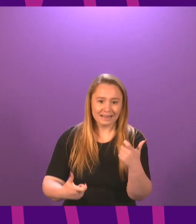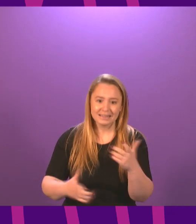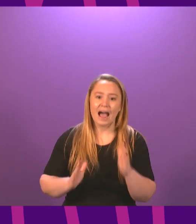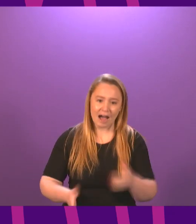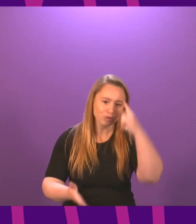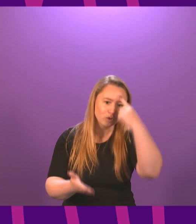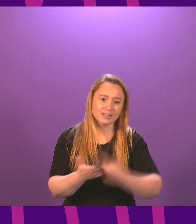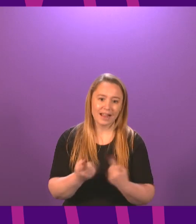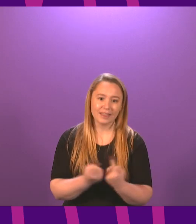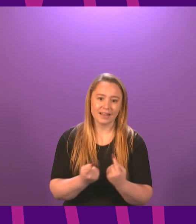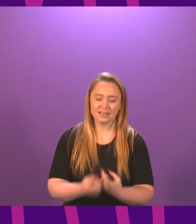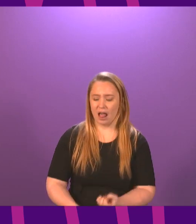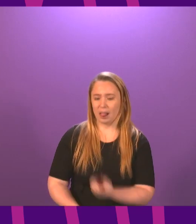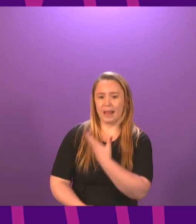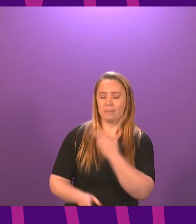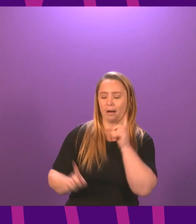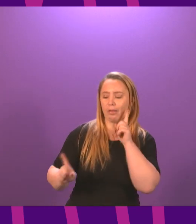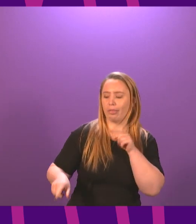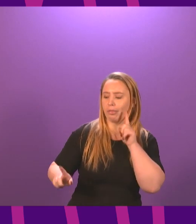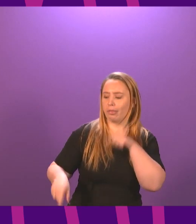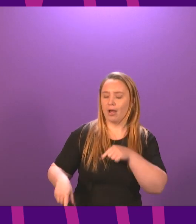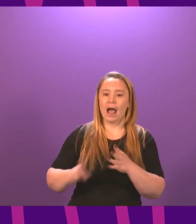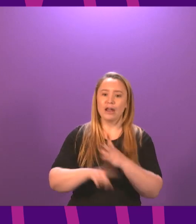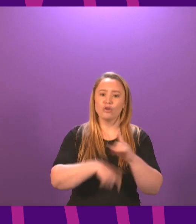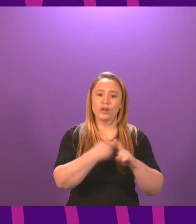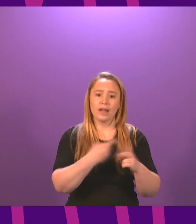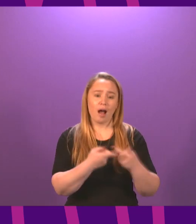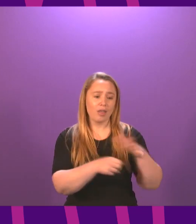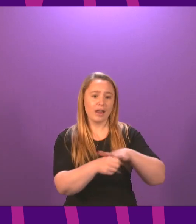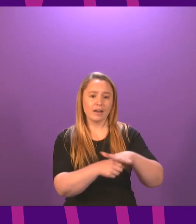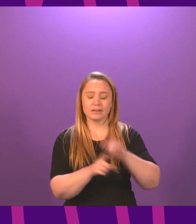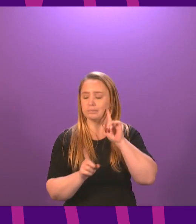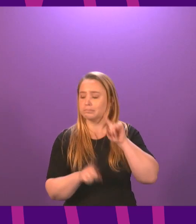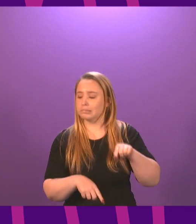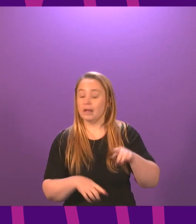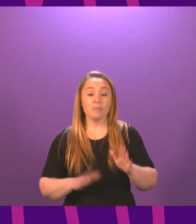in the way that I understand Labour is doing in another part of the UK today. We have to